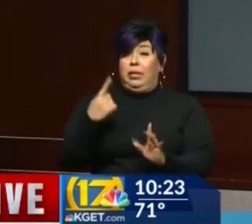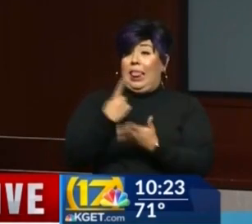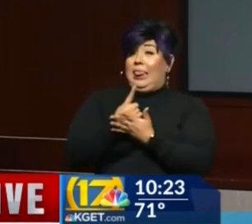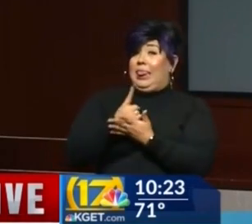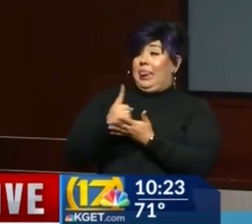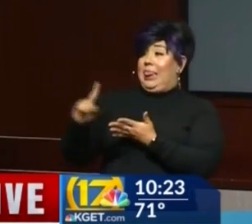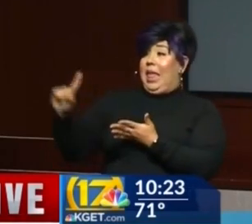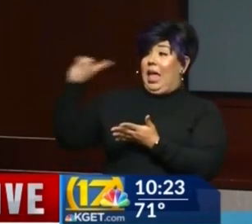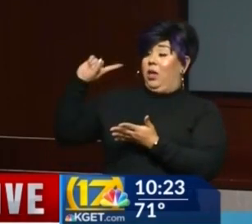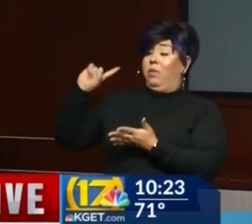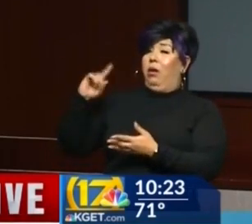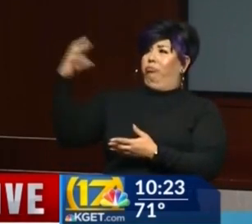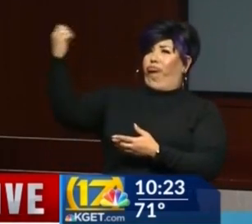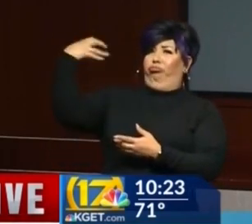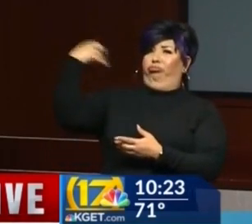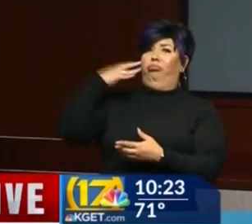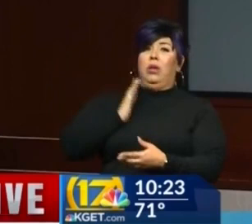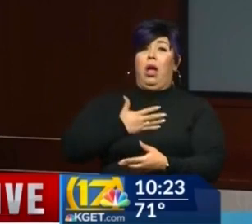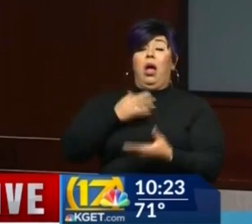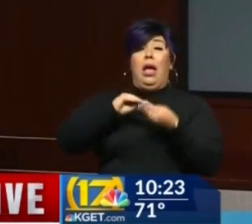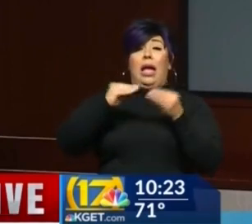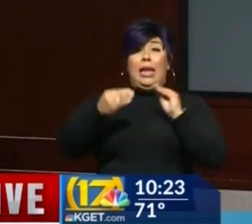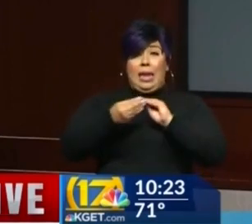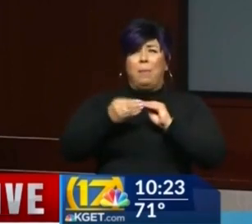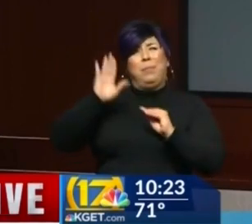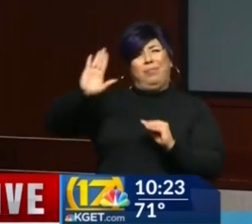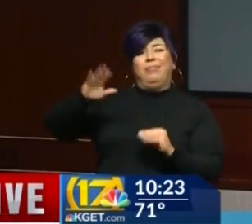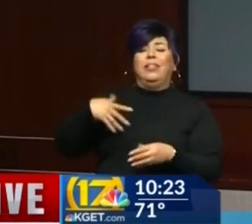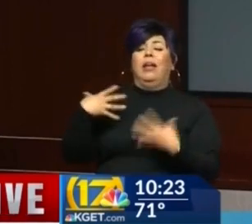HAVE A DASH OF EIGHT PERCENT OR BELOW IF WE DID MAKE THAT FRONT